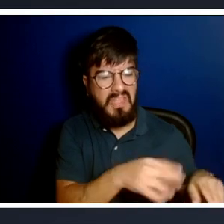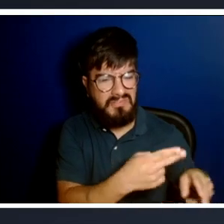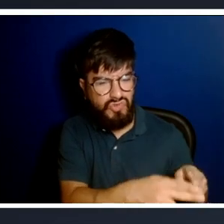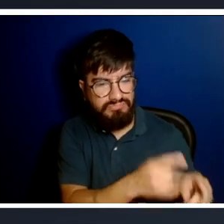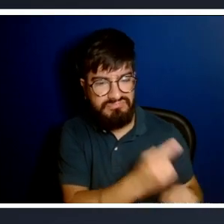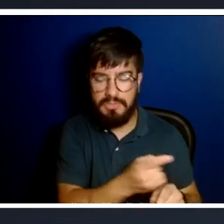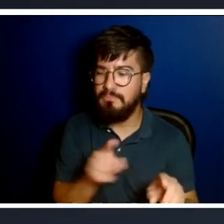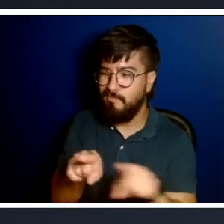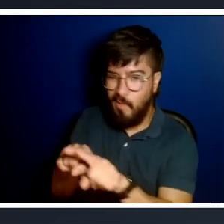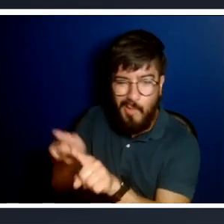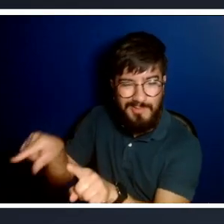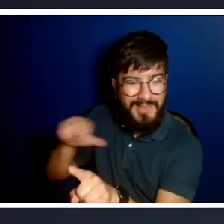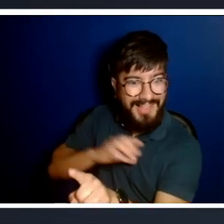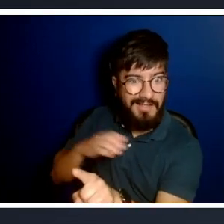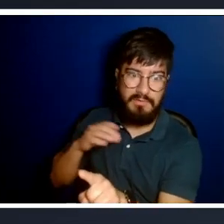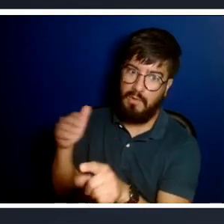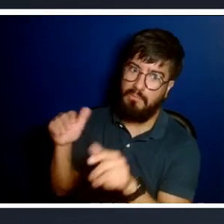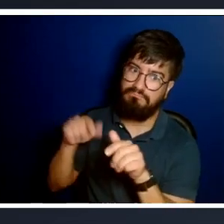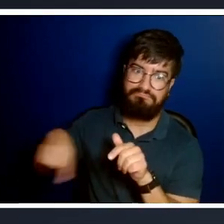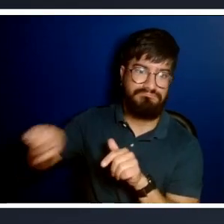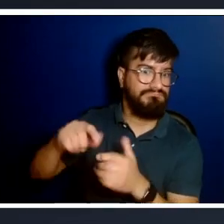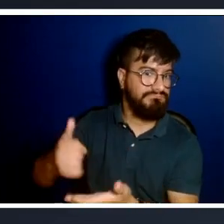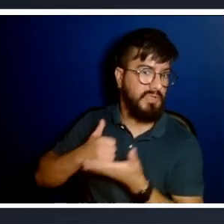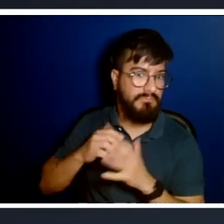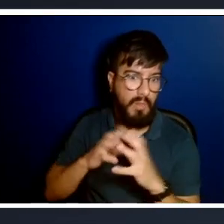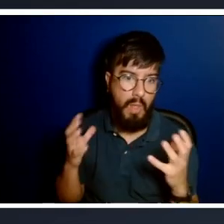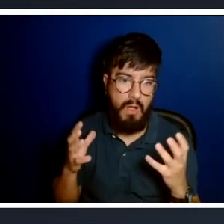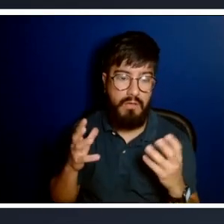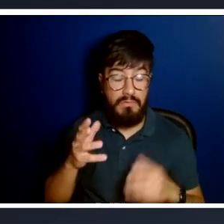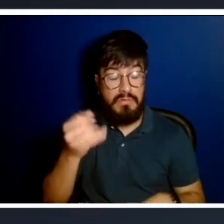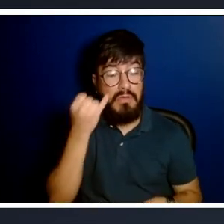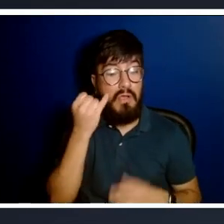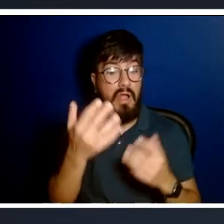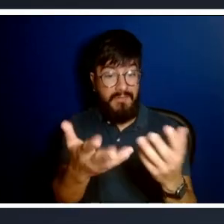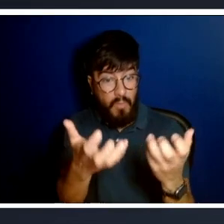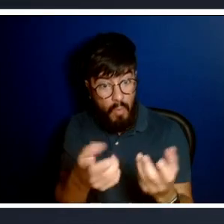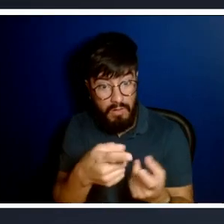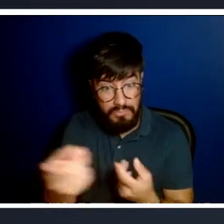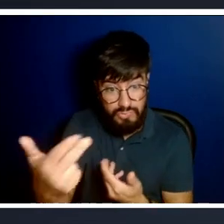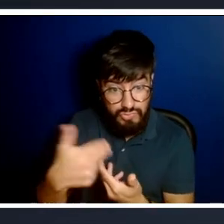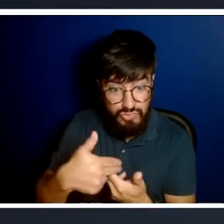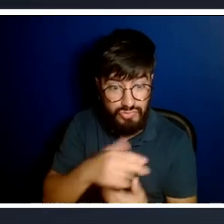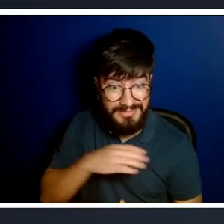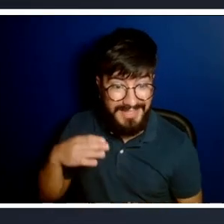Advisory Council. Applications are open if anyone wants to join. It is nationwide, so, it's not just